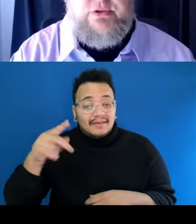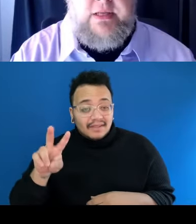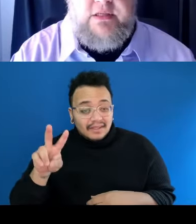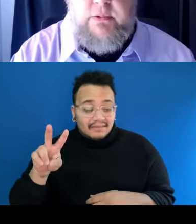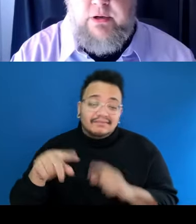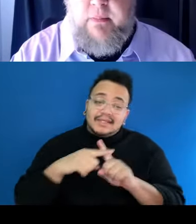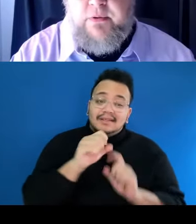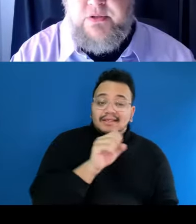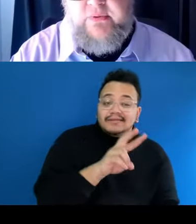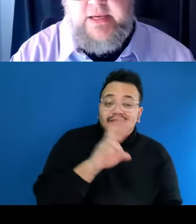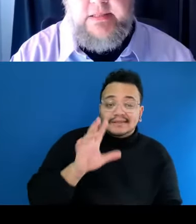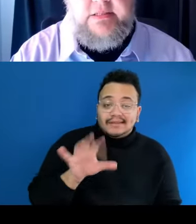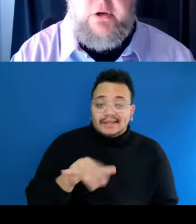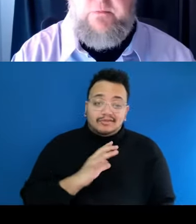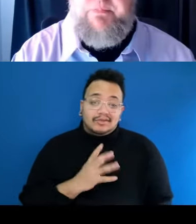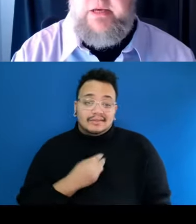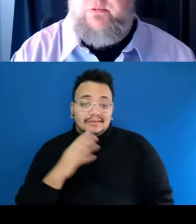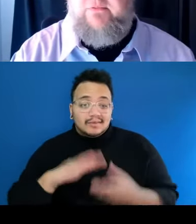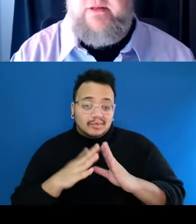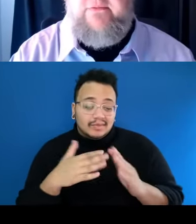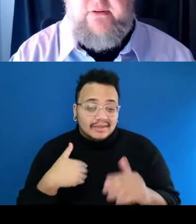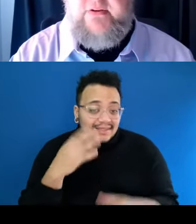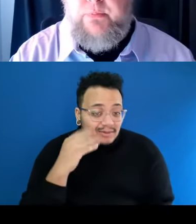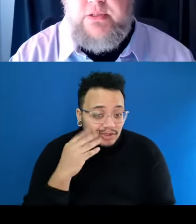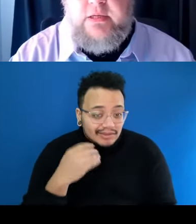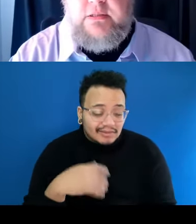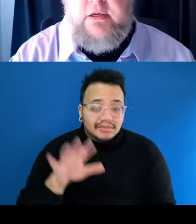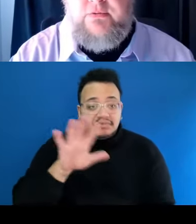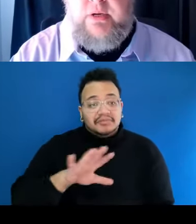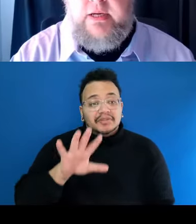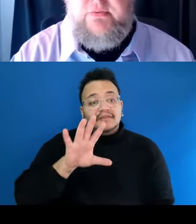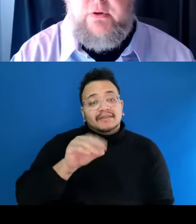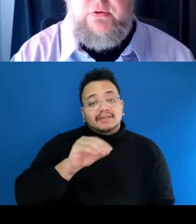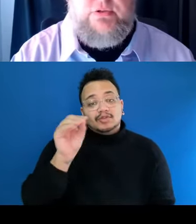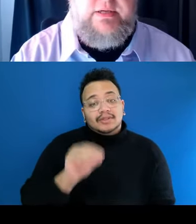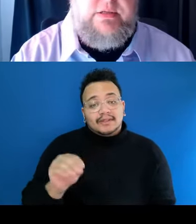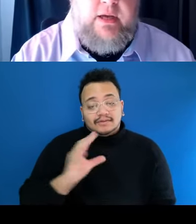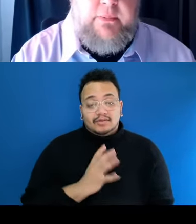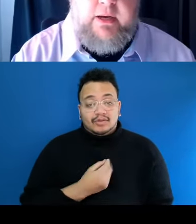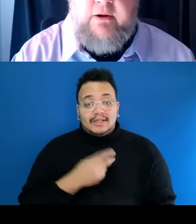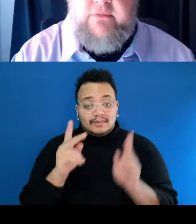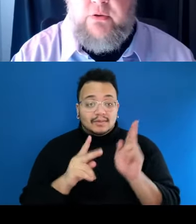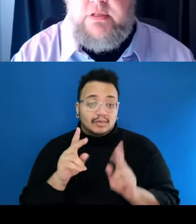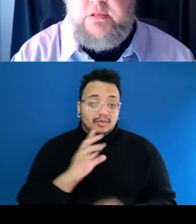that trans community members face. So, roughly 50% of trans folks, trans and nonbinary folks,